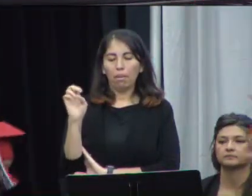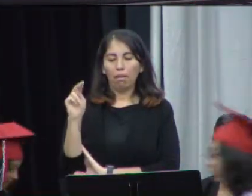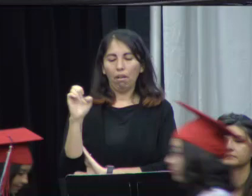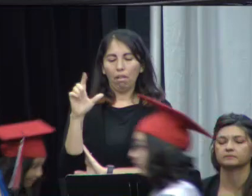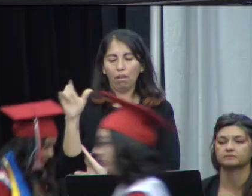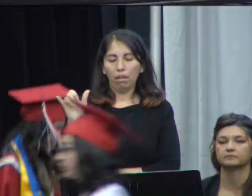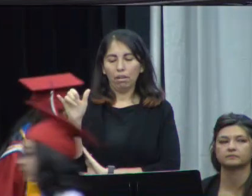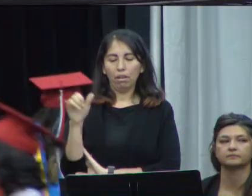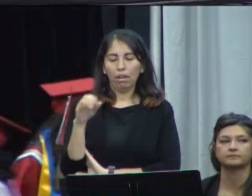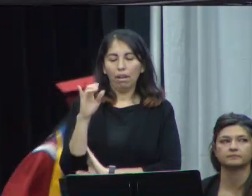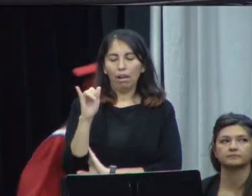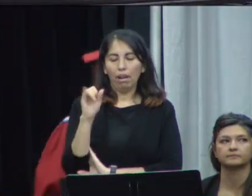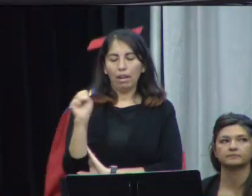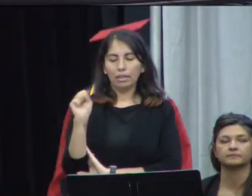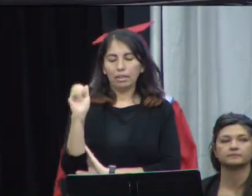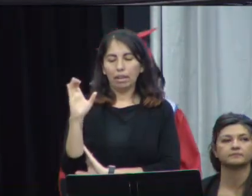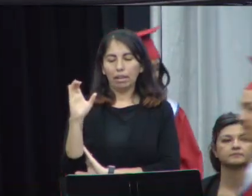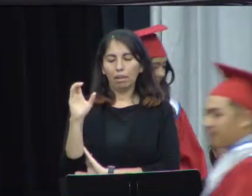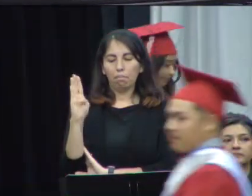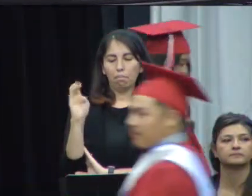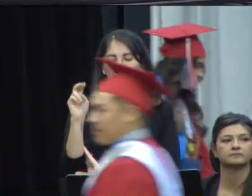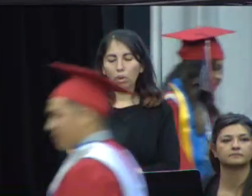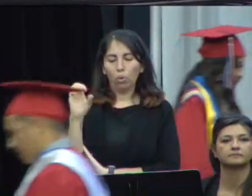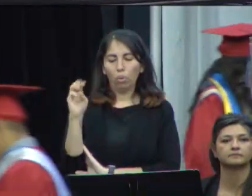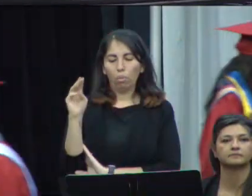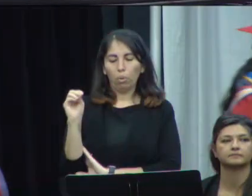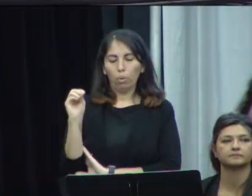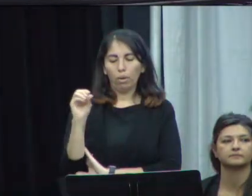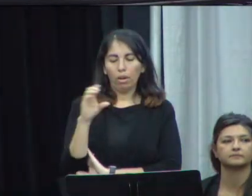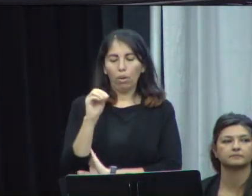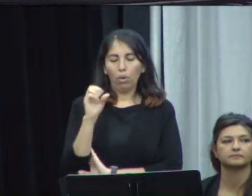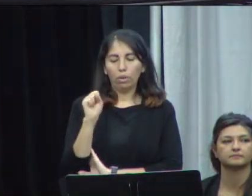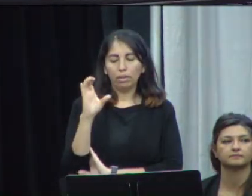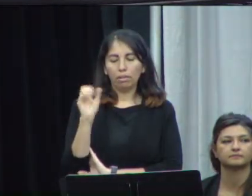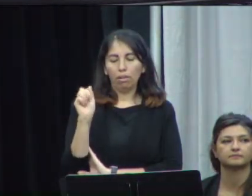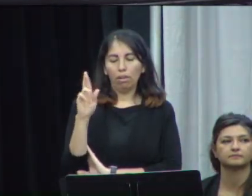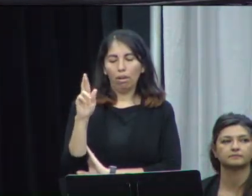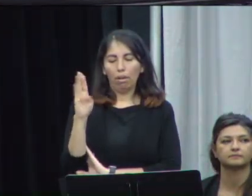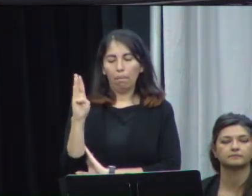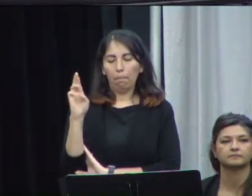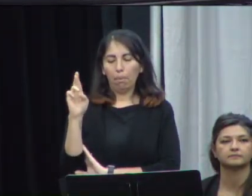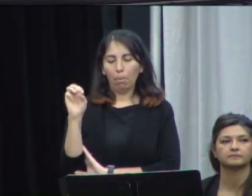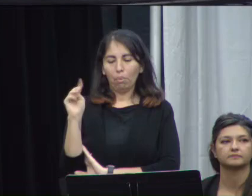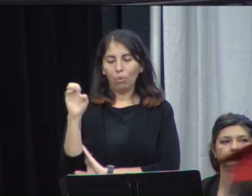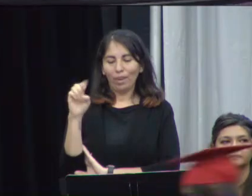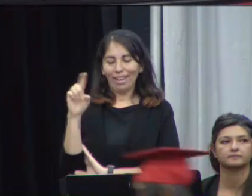Isaac Ben Cuomo. (audience applauds) Oscar Bermouthis Abanyas. (audience applauds)